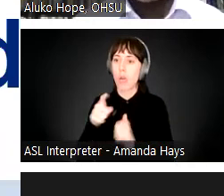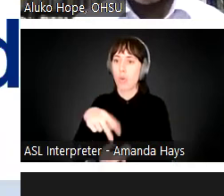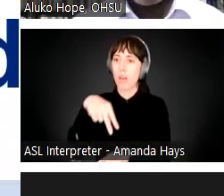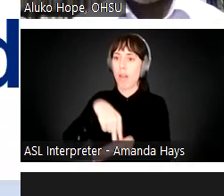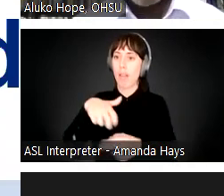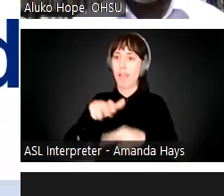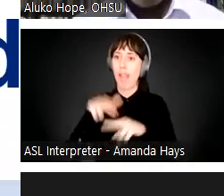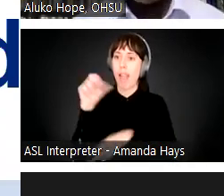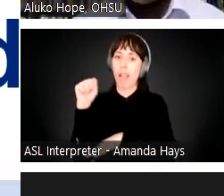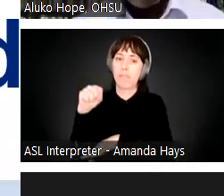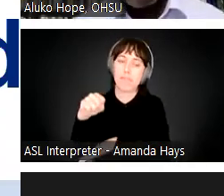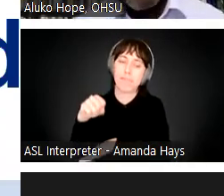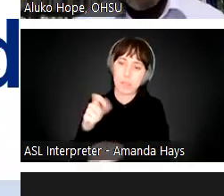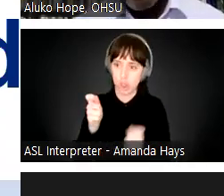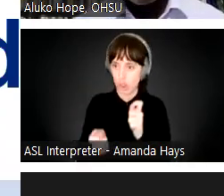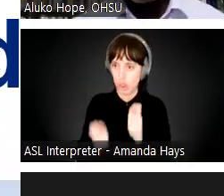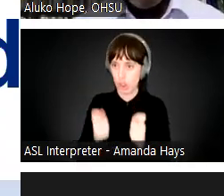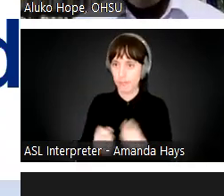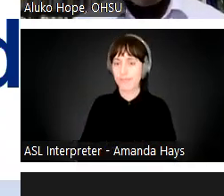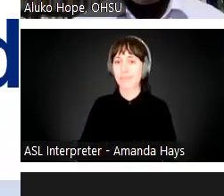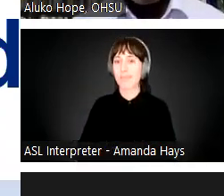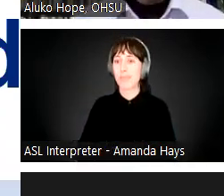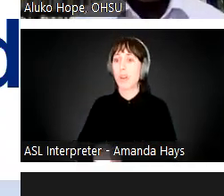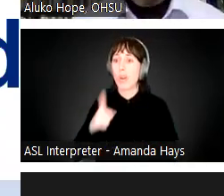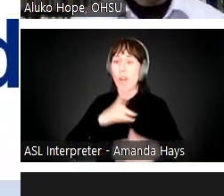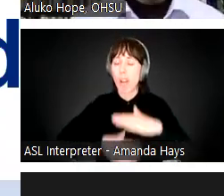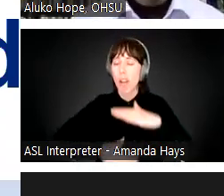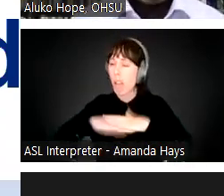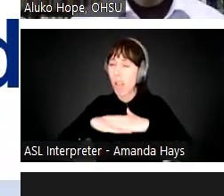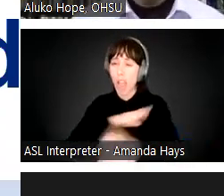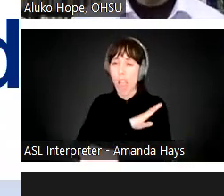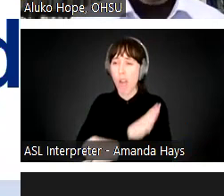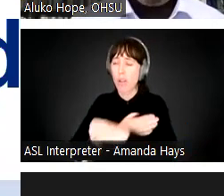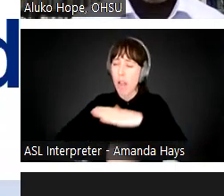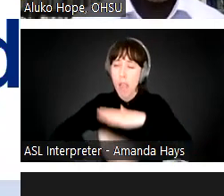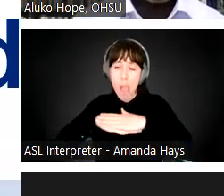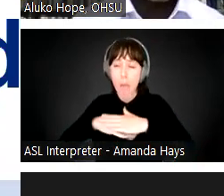yourself above your body's energy ceiling, your brain makes adaptations